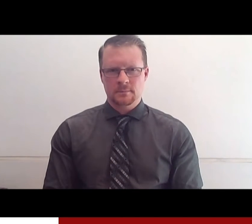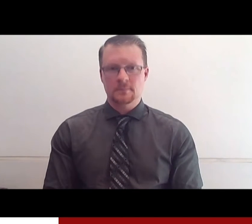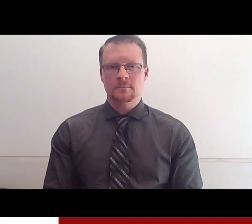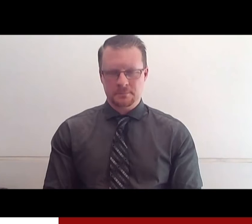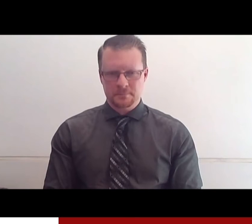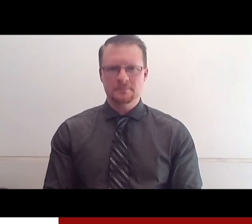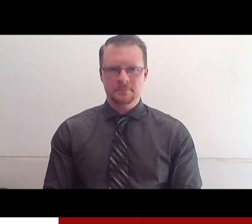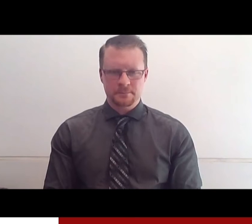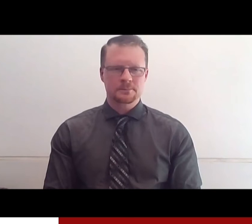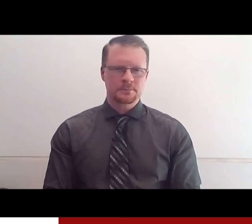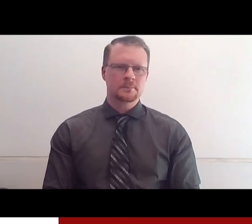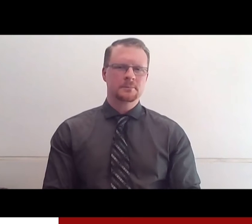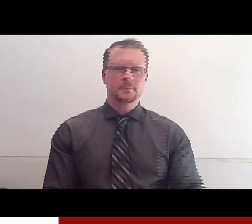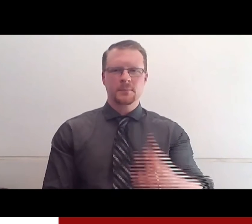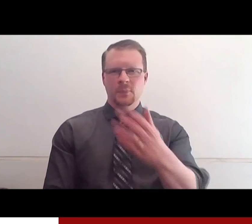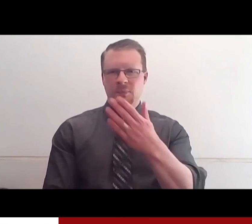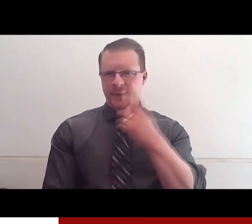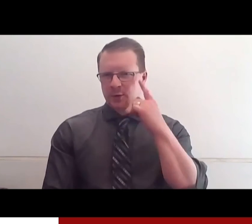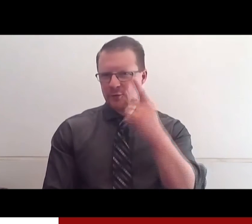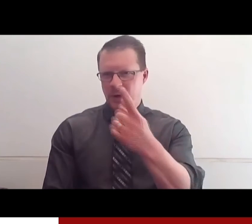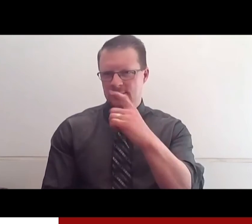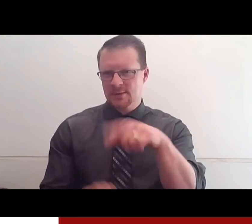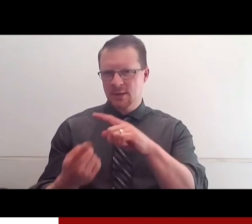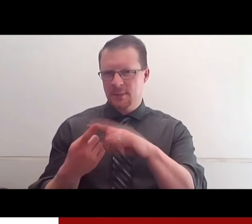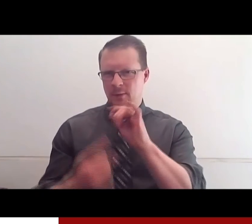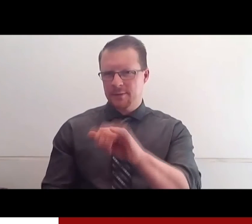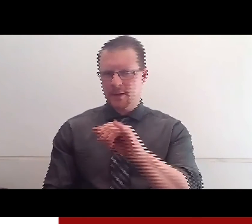"who require a mask to allow them to do so?"